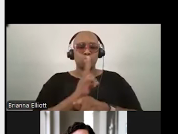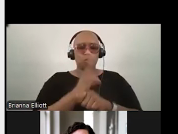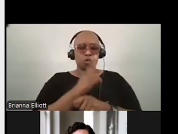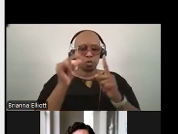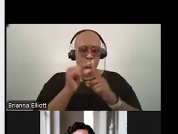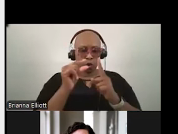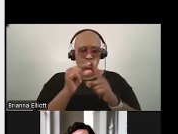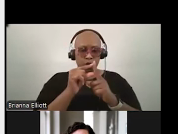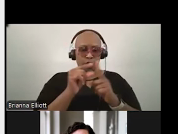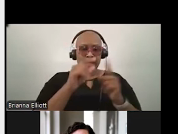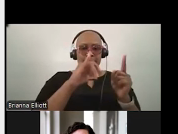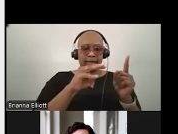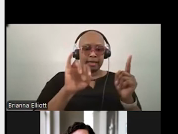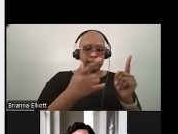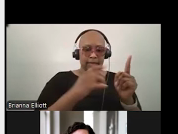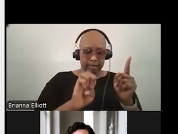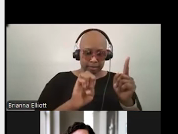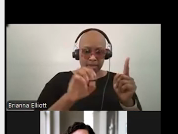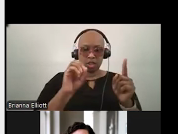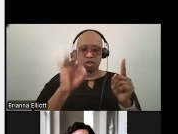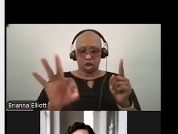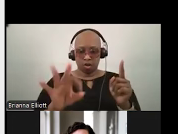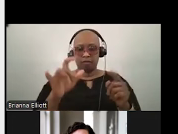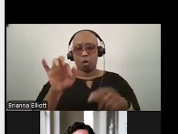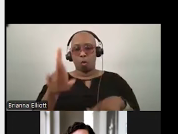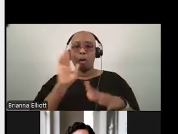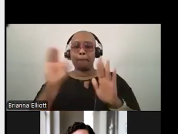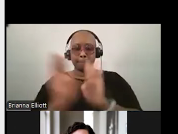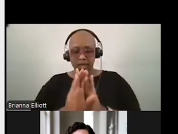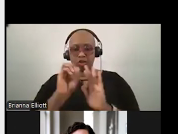giving you my description. I said image of. It's easier when you're writing to remind yourself.